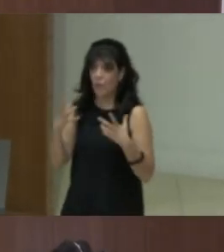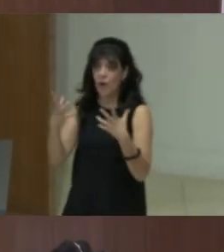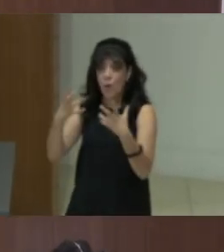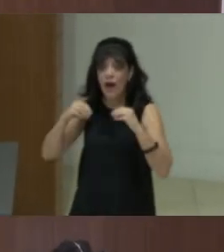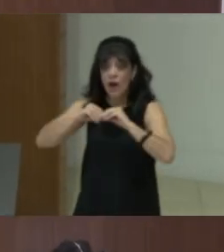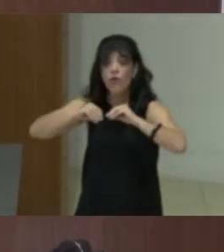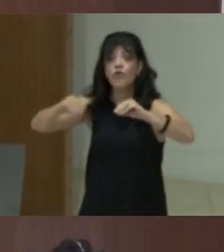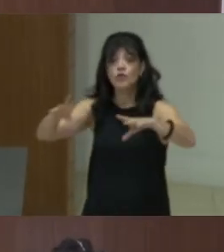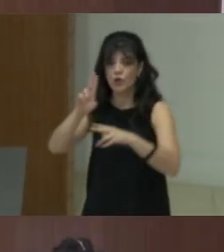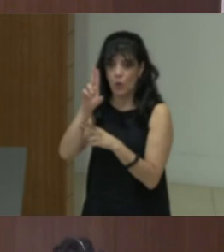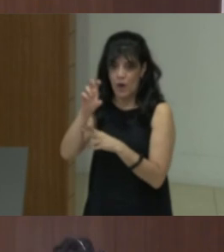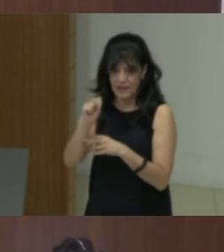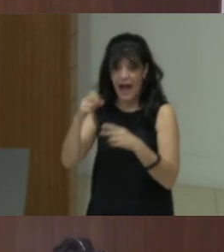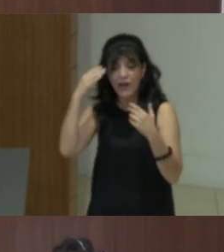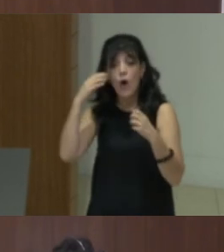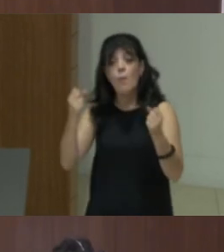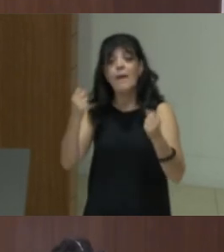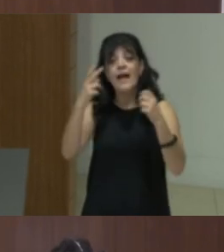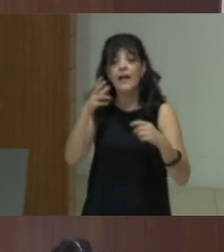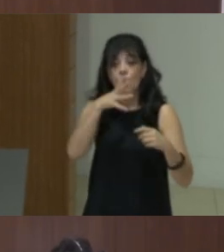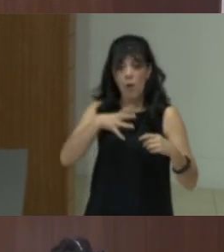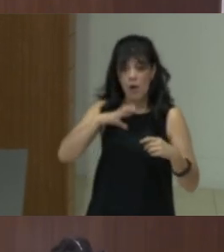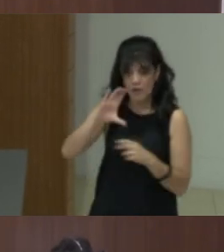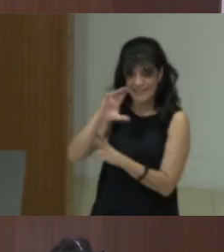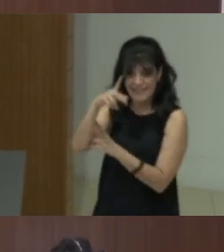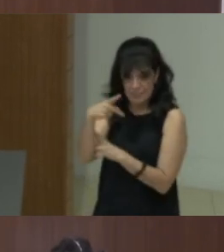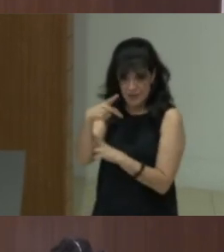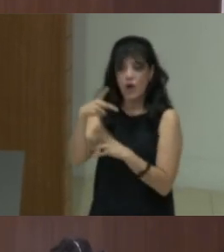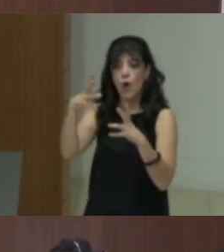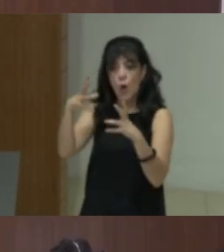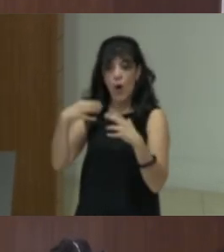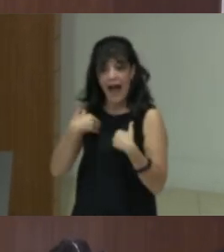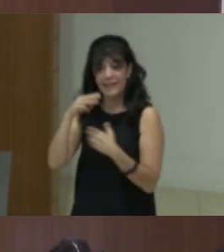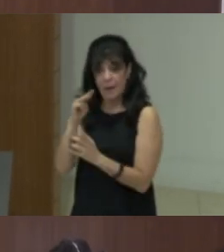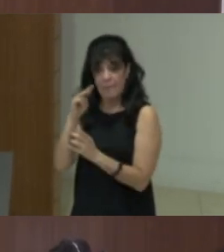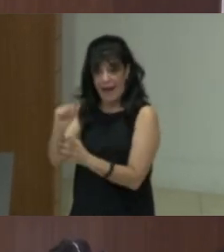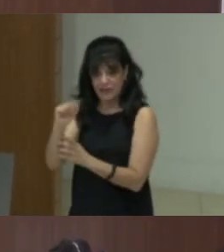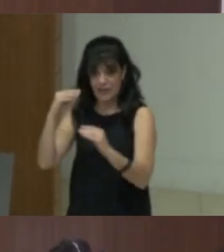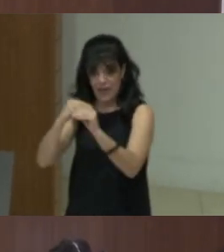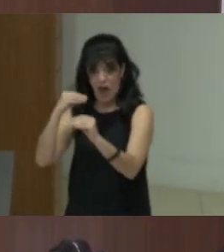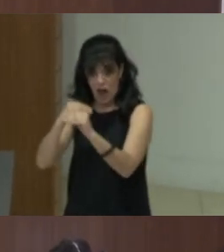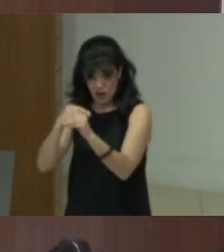Because I know of one woman in particular with cerebral palsy, who has a master's in theology,